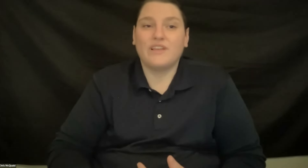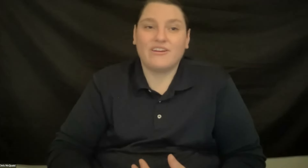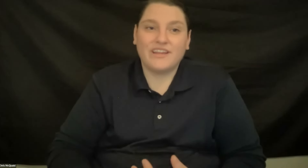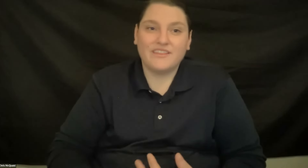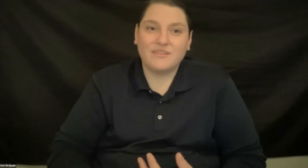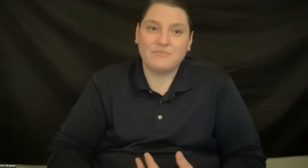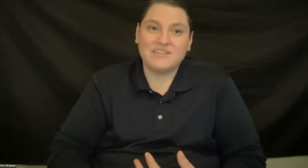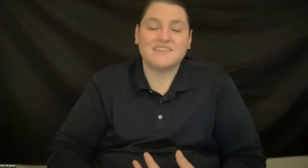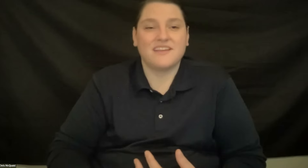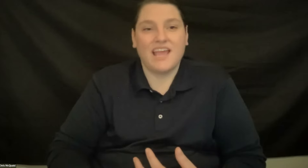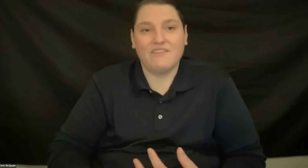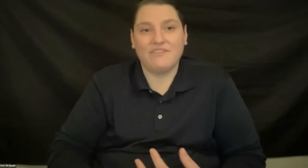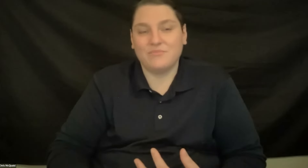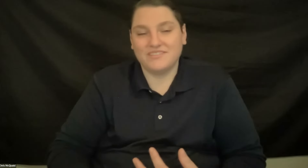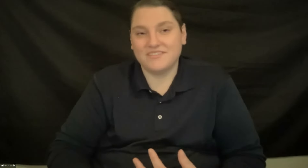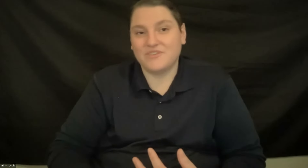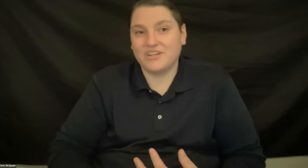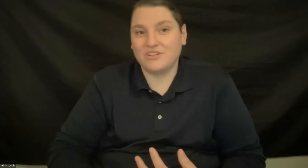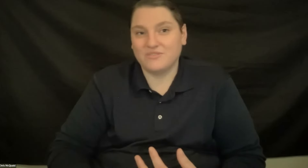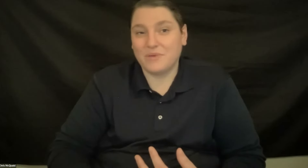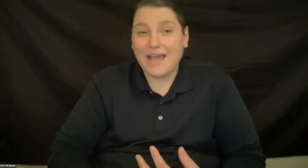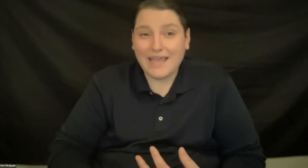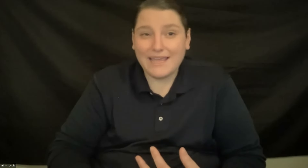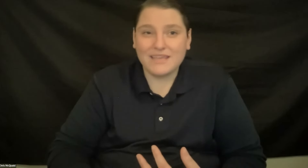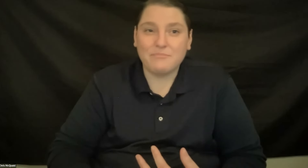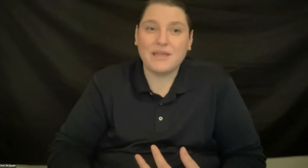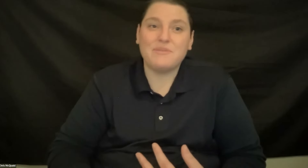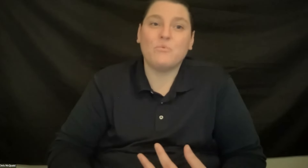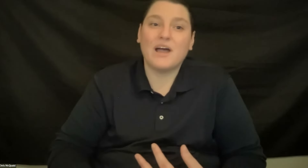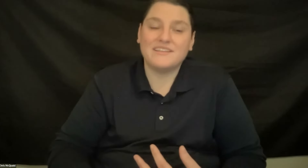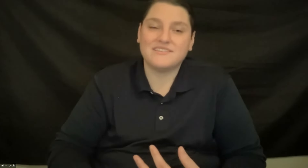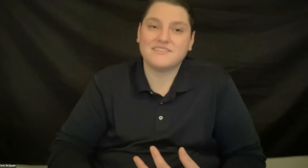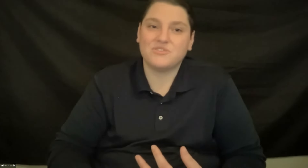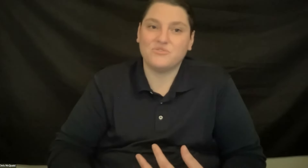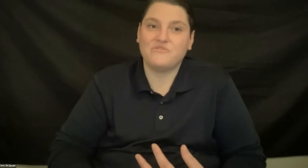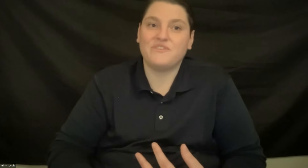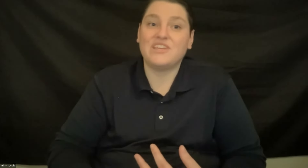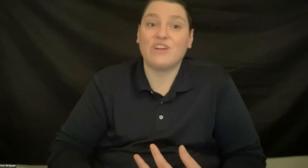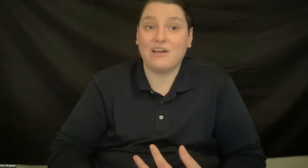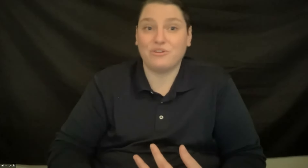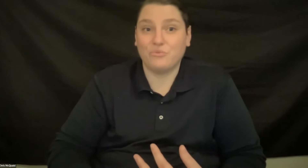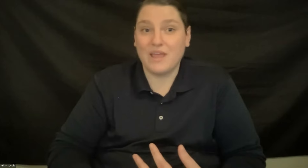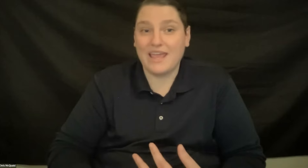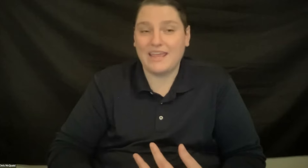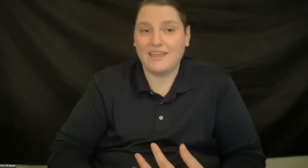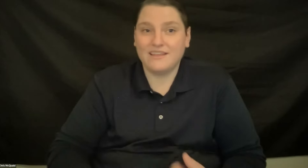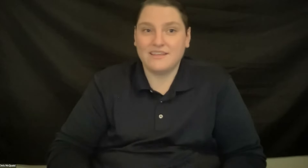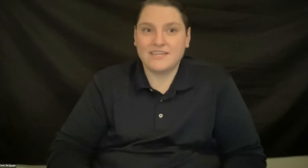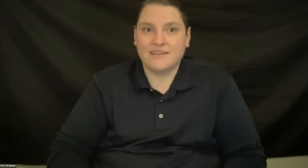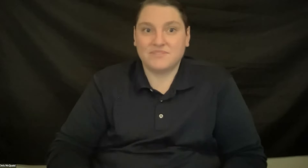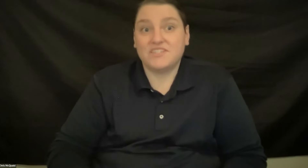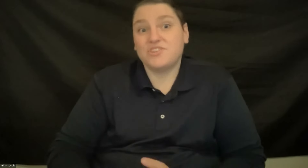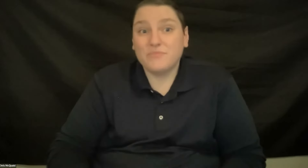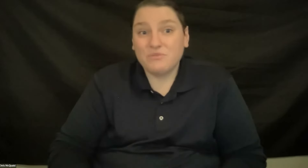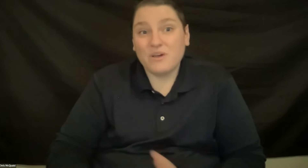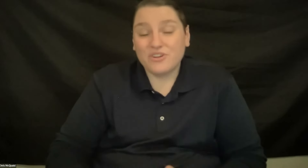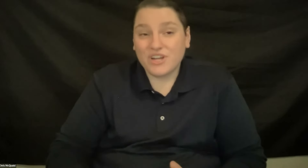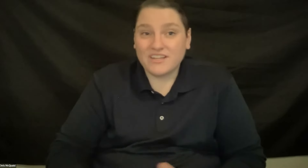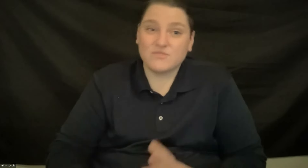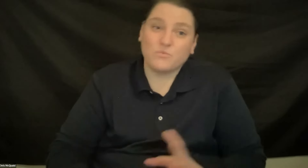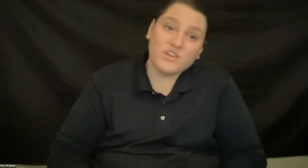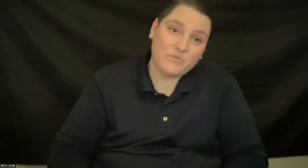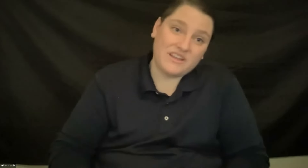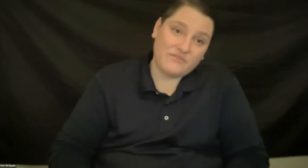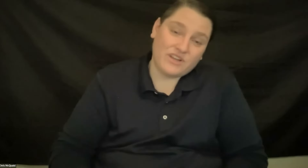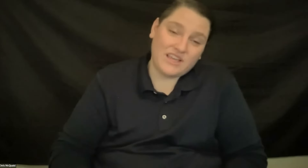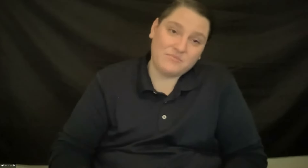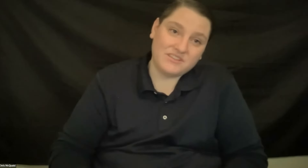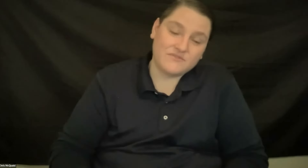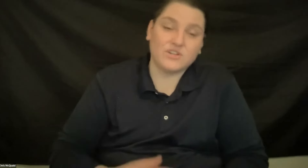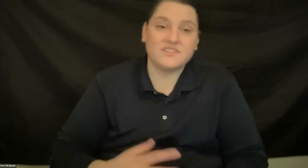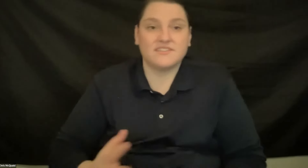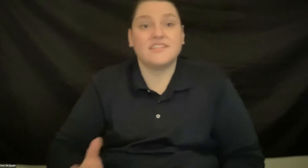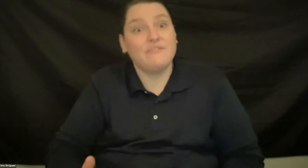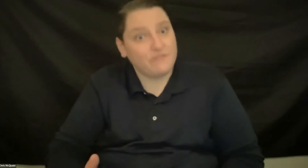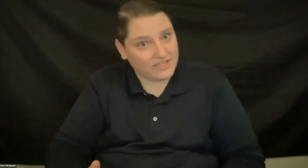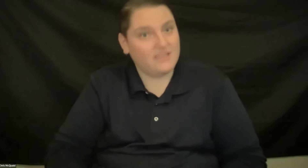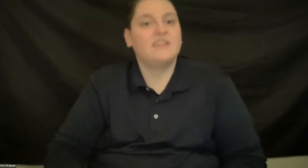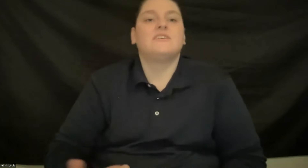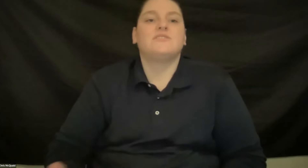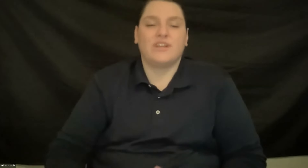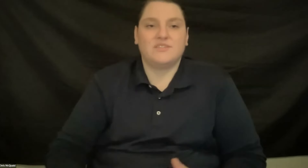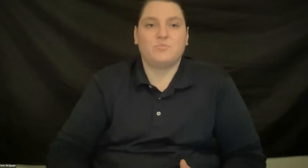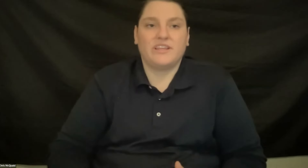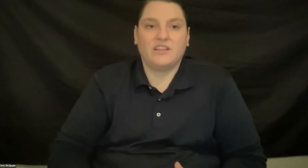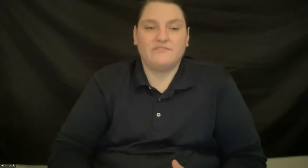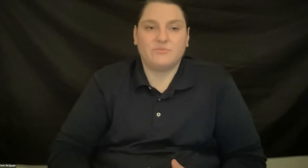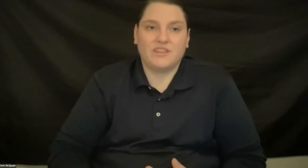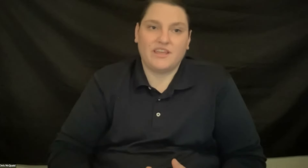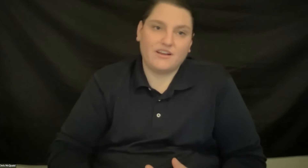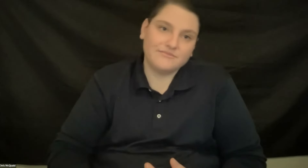But, again, ambulance is the safest and best bet. If you're speeding to get someone to the hospital, that's probably not the best way to go...